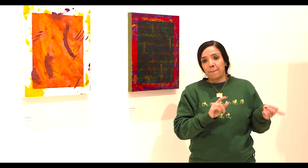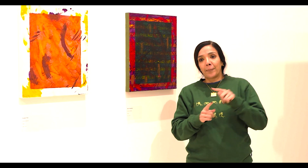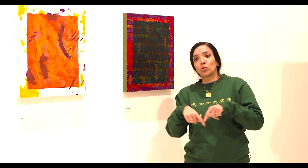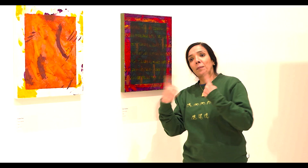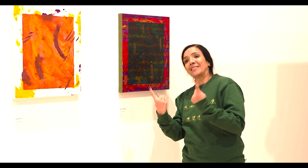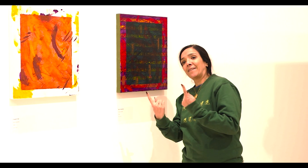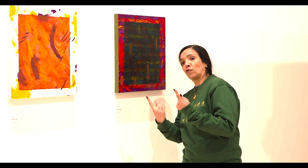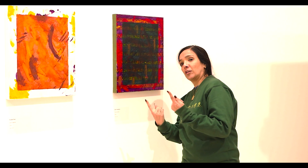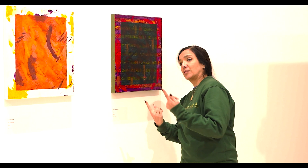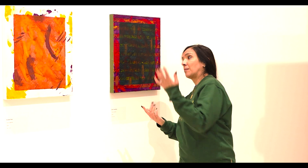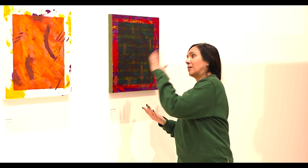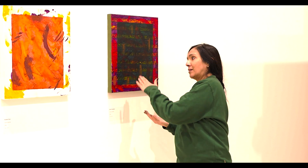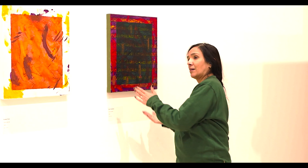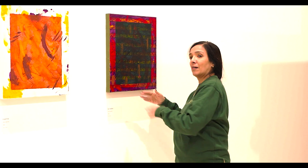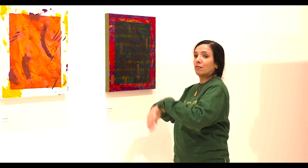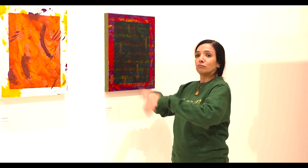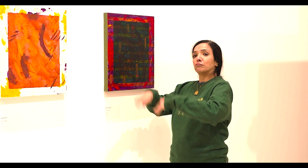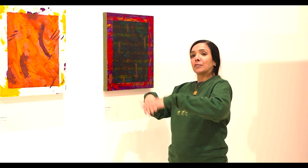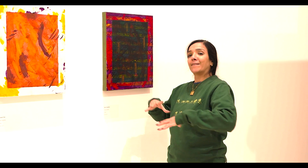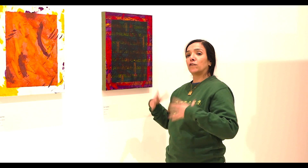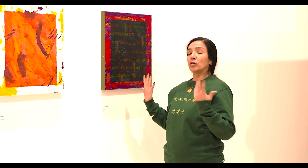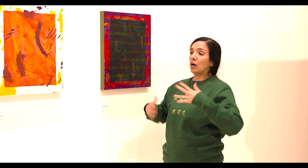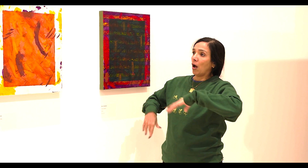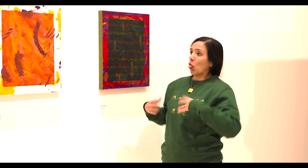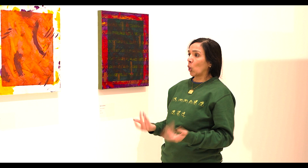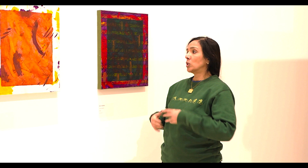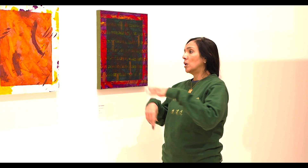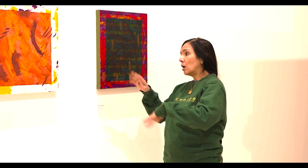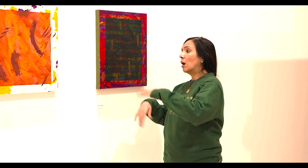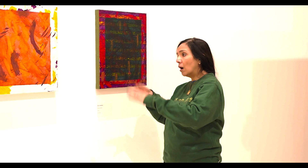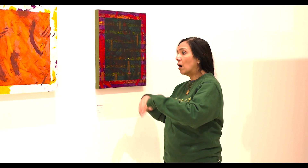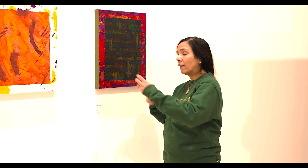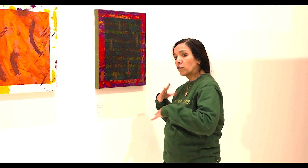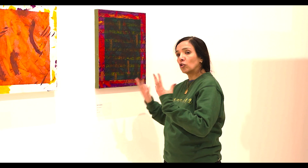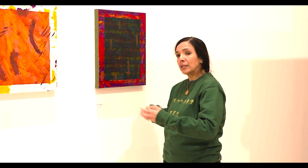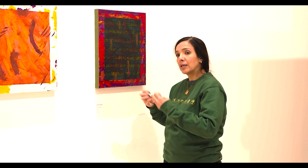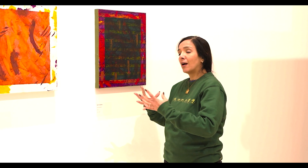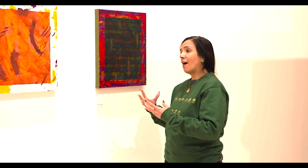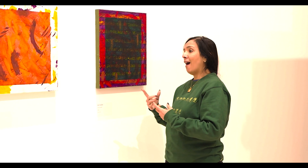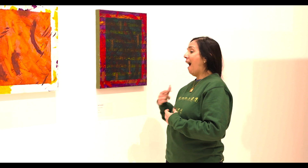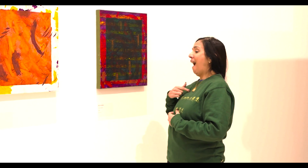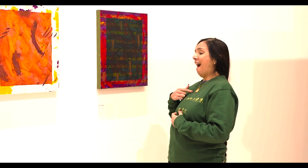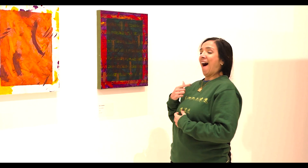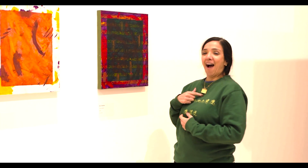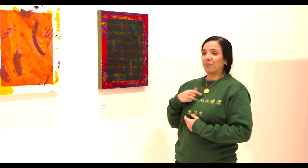back from that particular artwork and do something else, which makes me free and loose in my thinking,